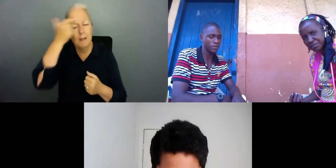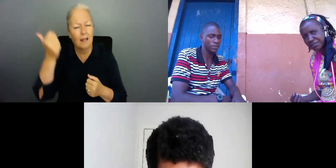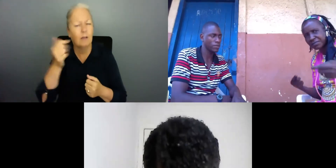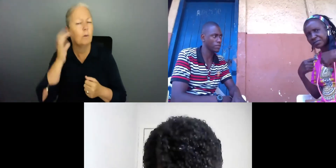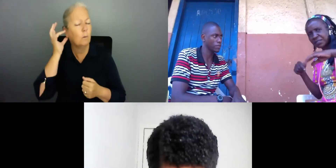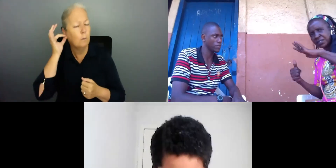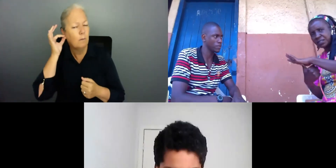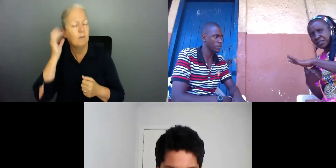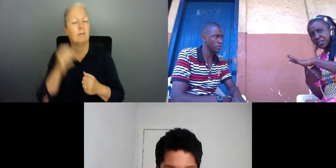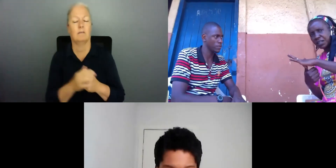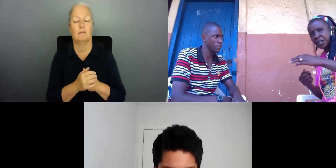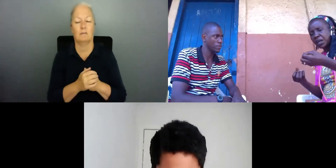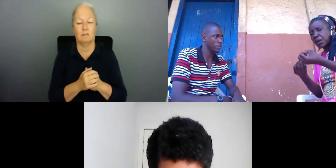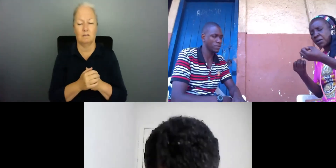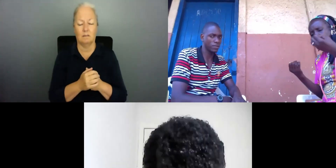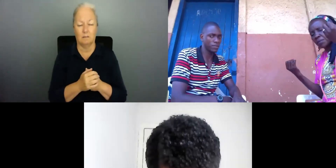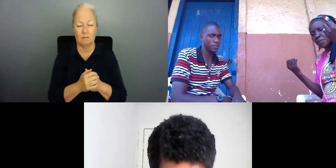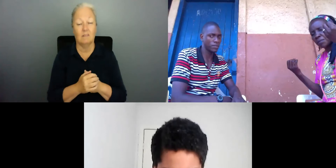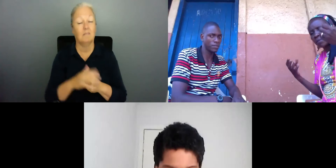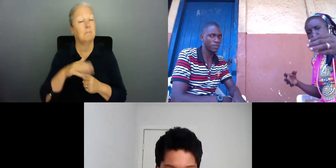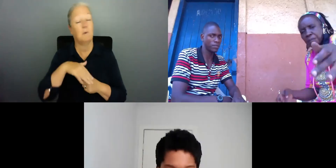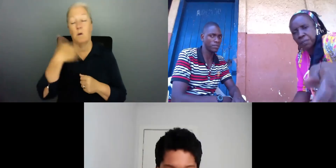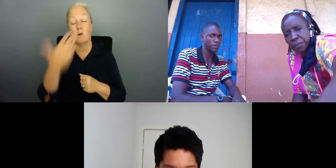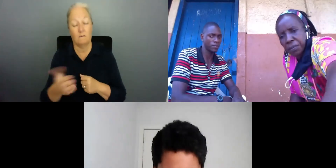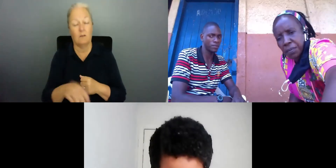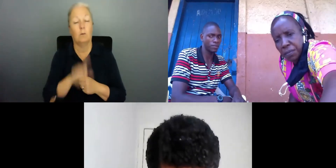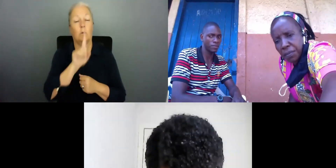more than 12 million of brazilians declared to have some kind of disability